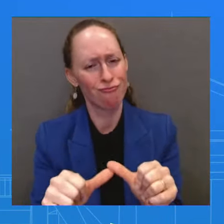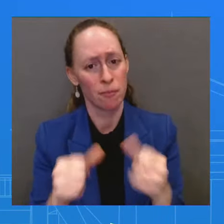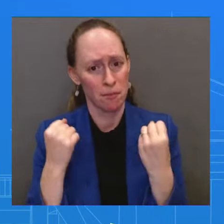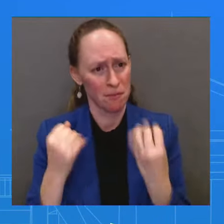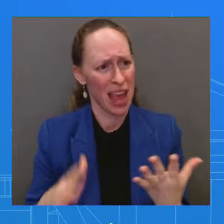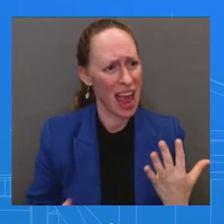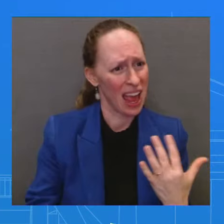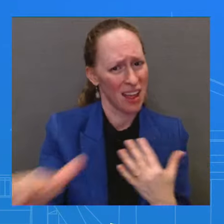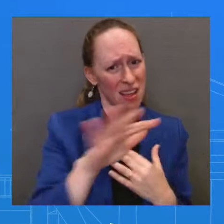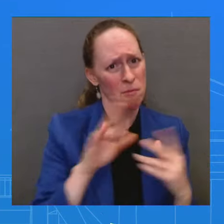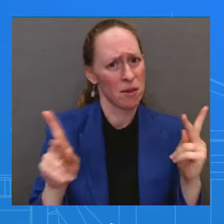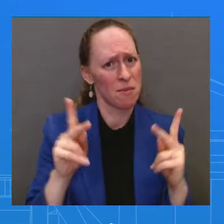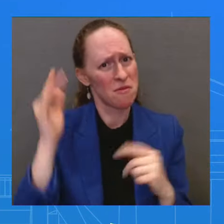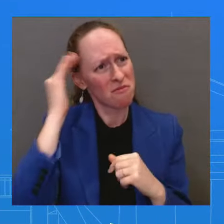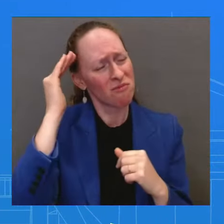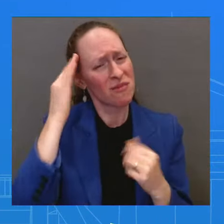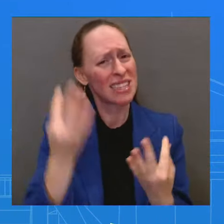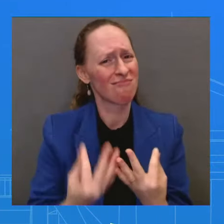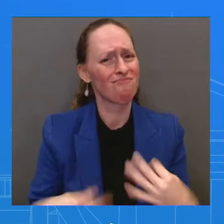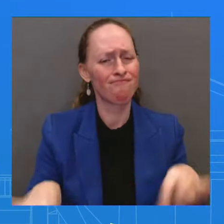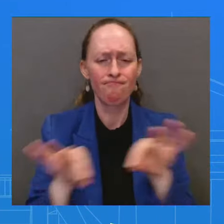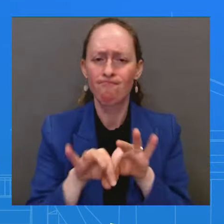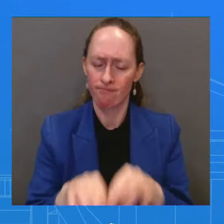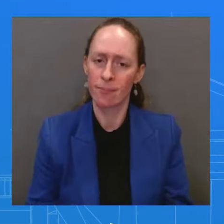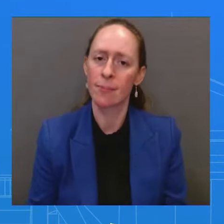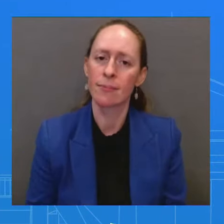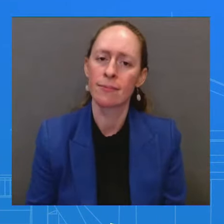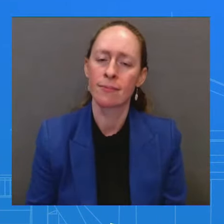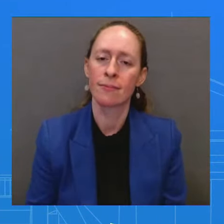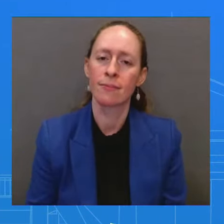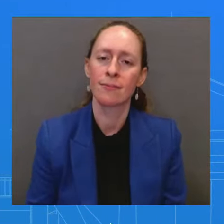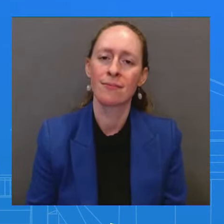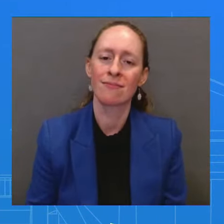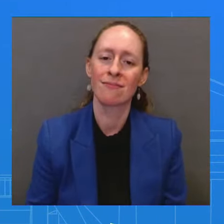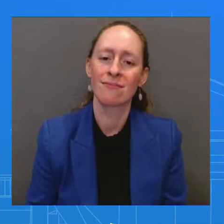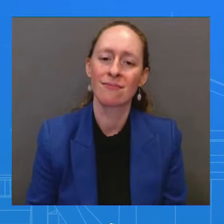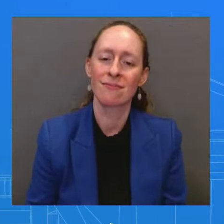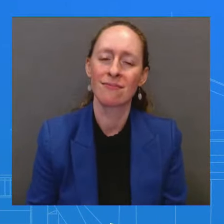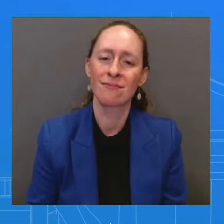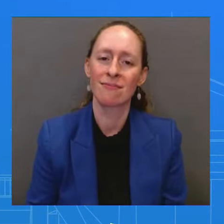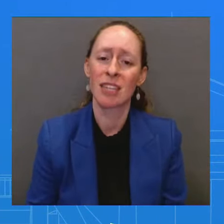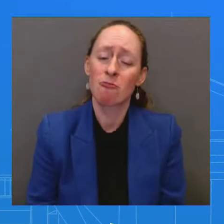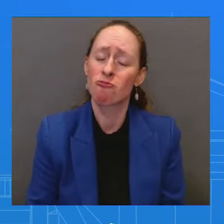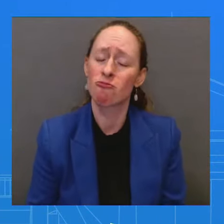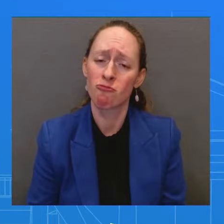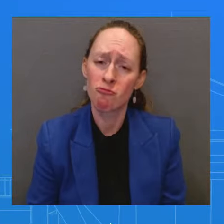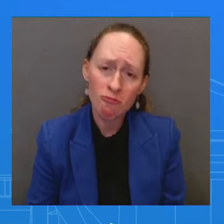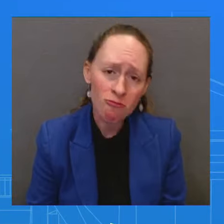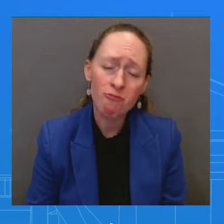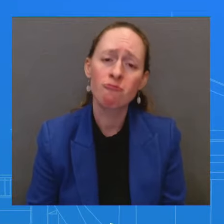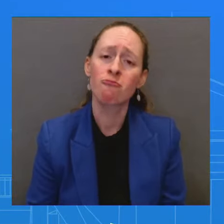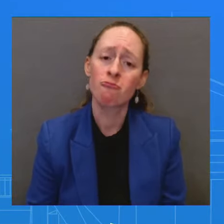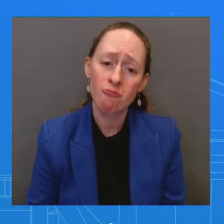We are -- it is -- it is a direct connection. And so, that's what you're -- that's what -- that's what you're going to continue to hear from the President.